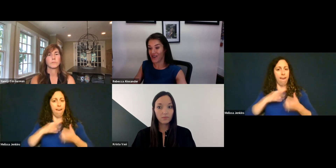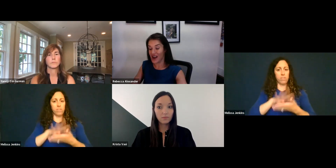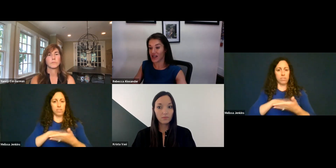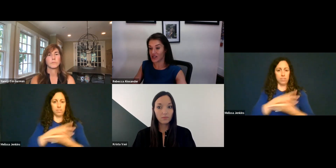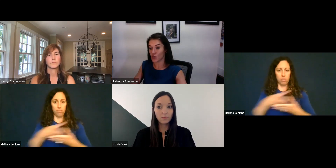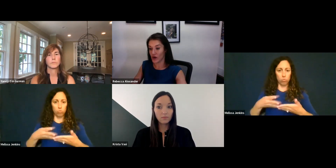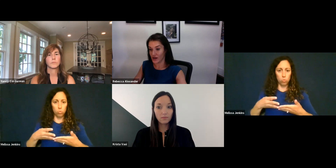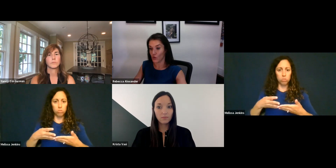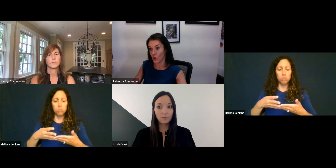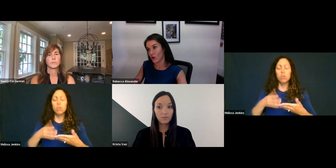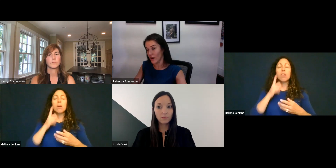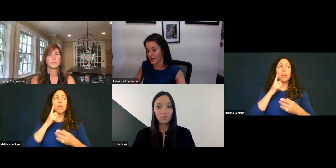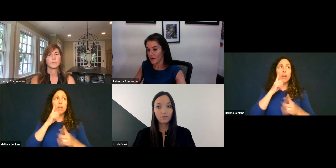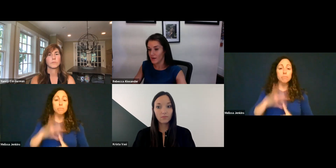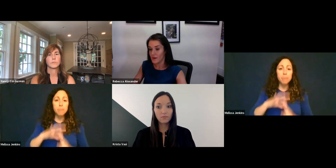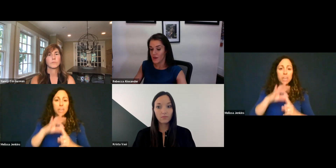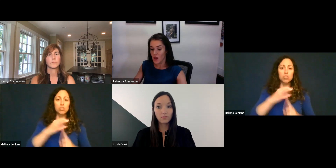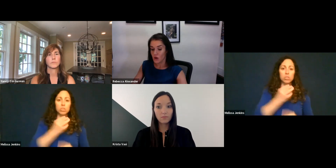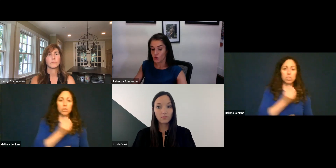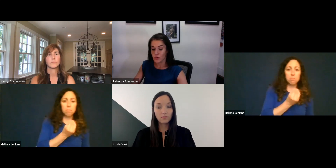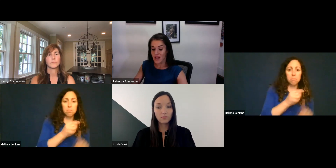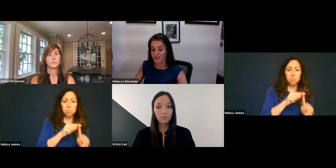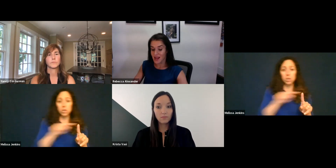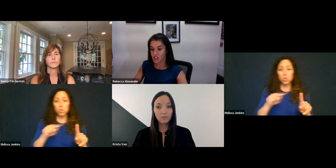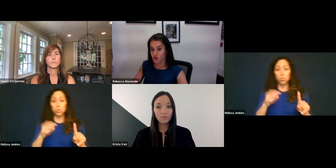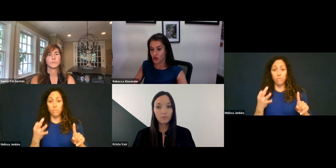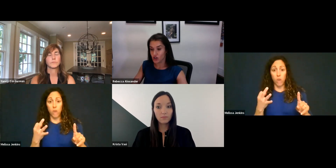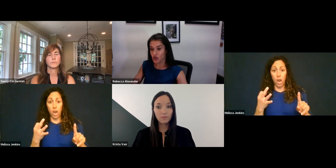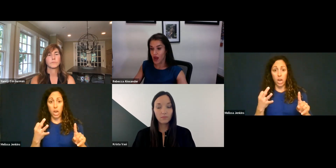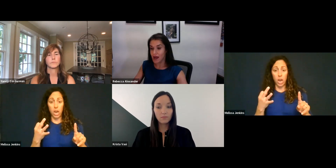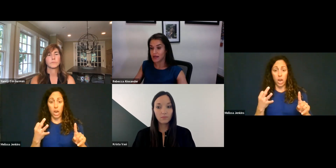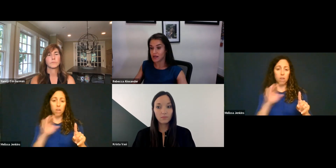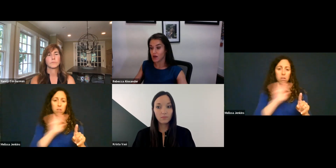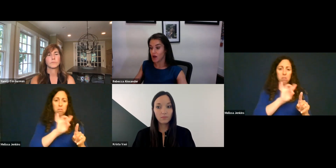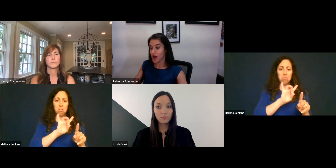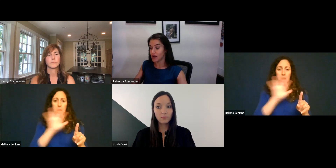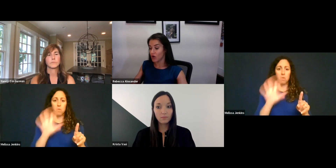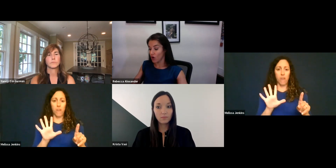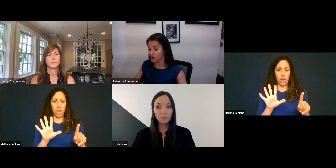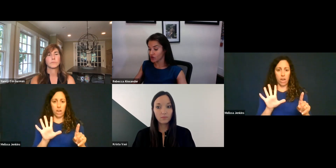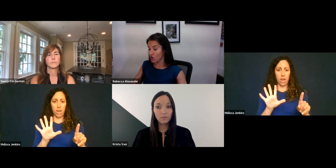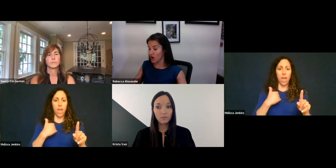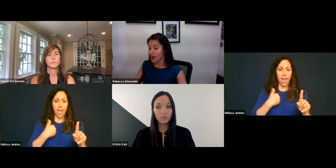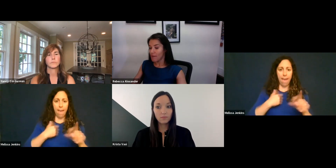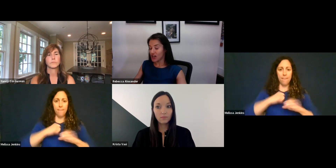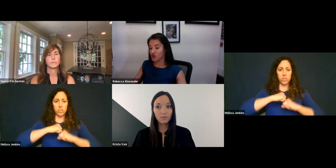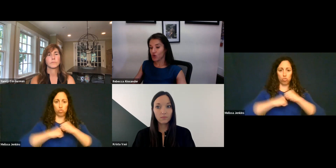five days a week, workweek. Create that structure and also make sure